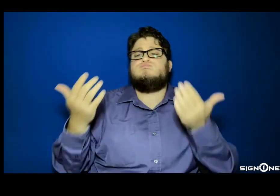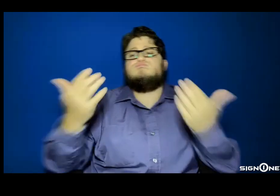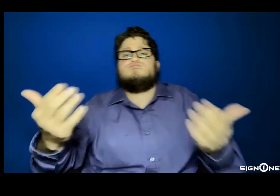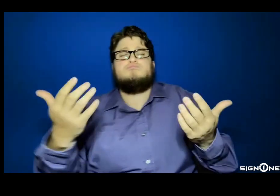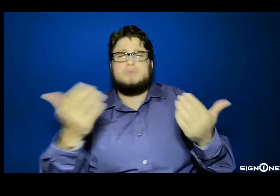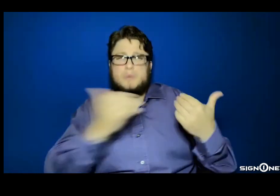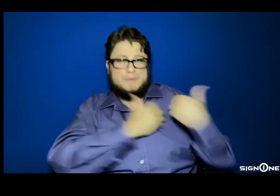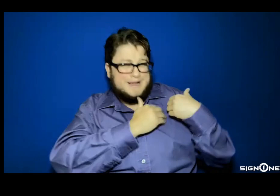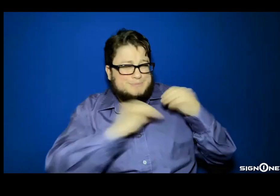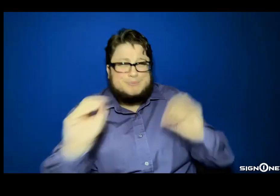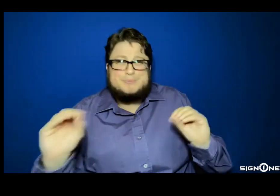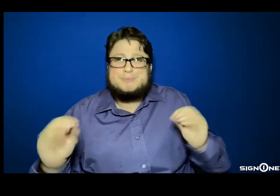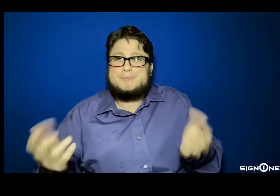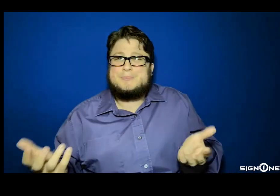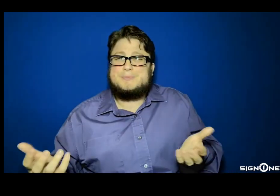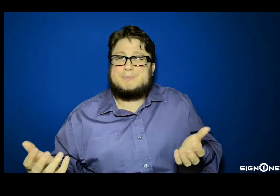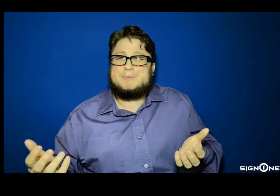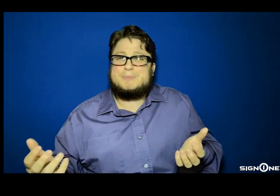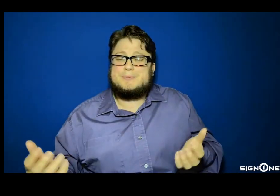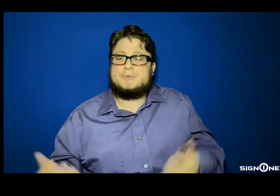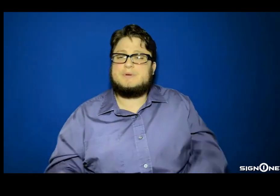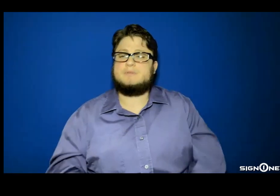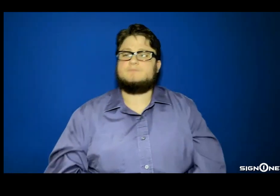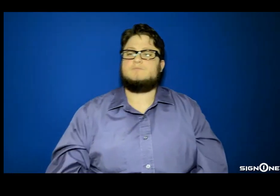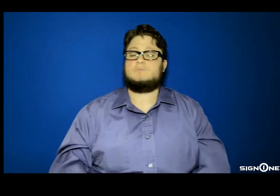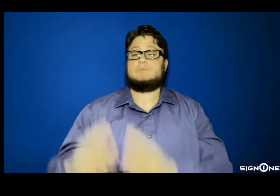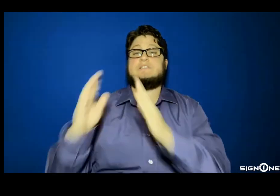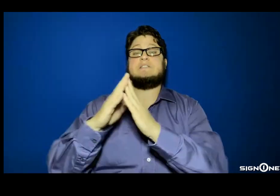for granted and treated so irresponsibly.